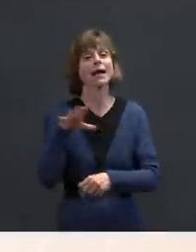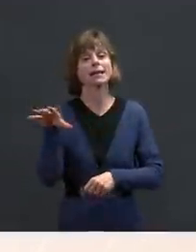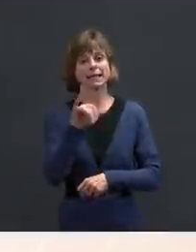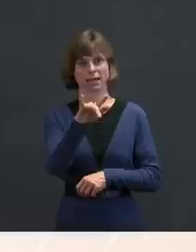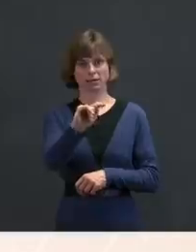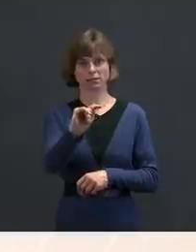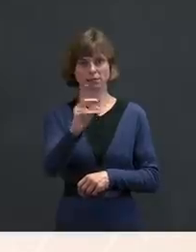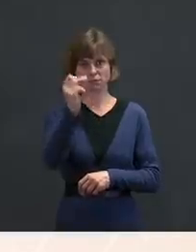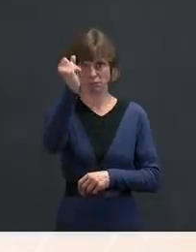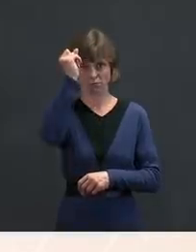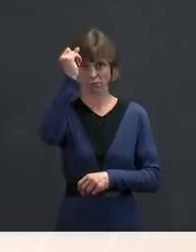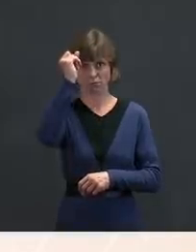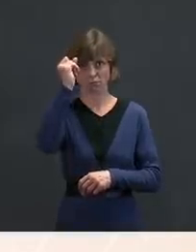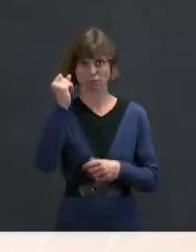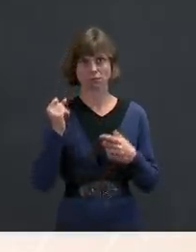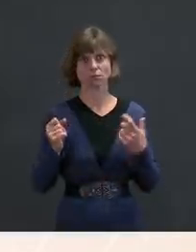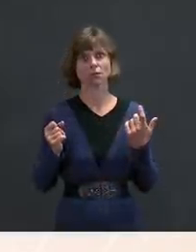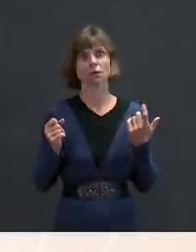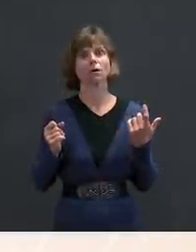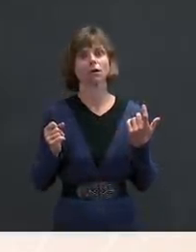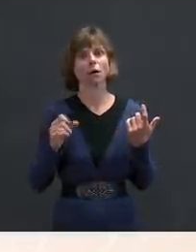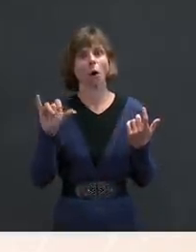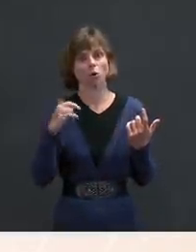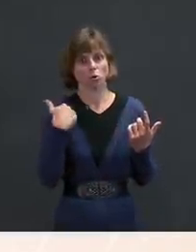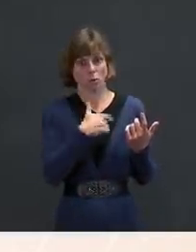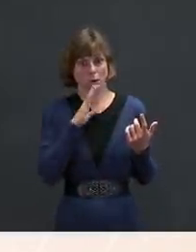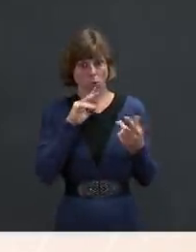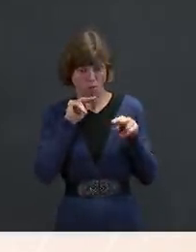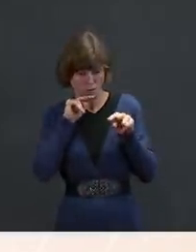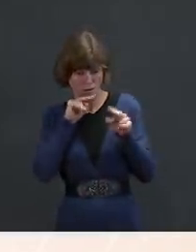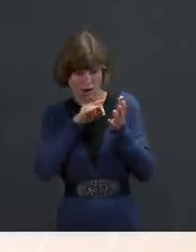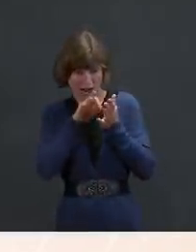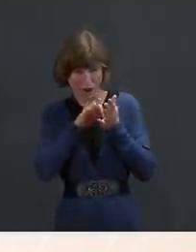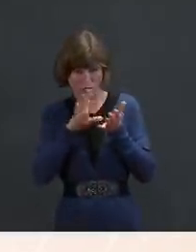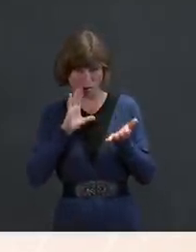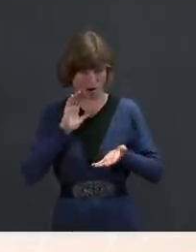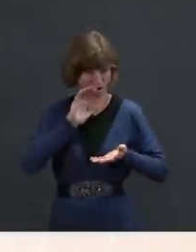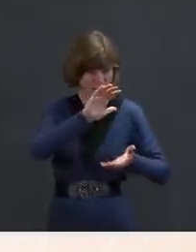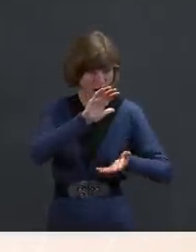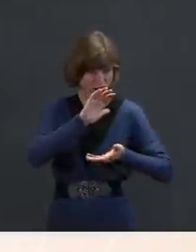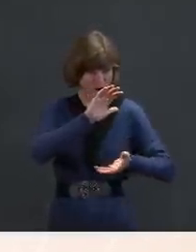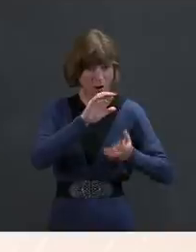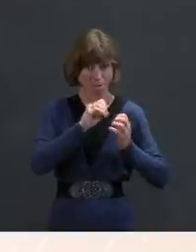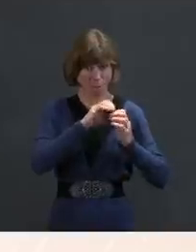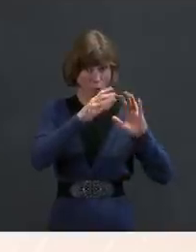we will be certainly also tracking if vaccines are only going to certain communities, and we'll be addressing those issues as they come up.